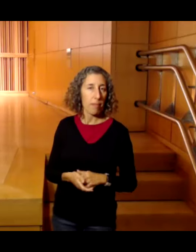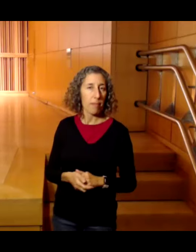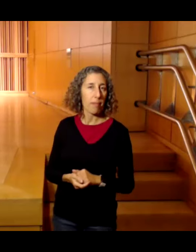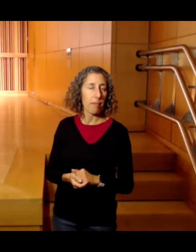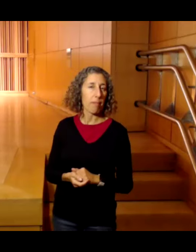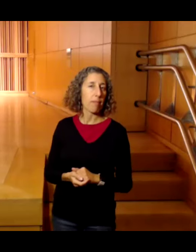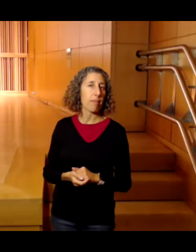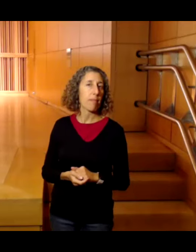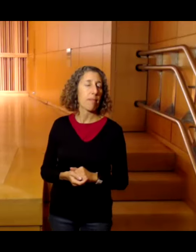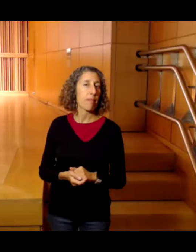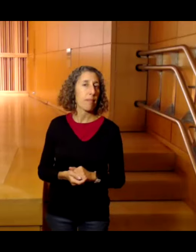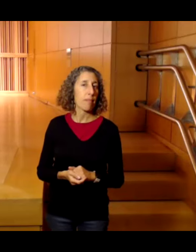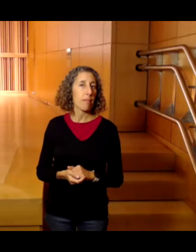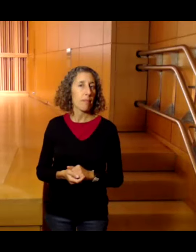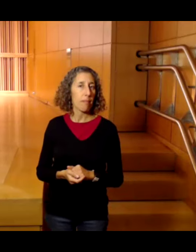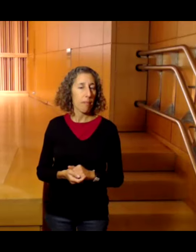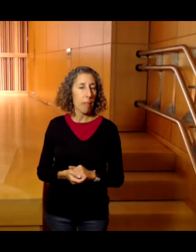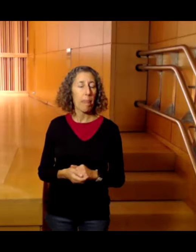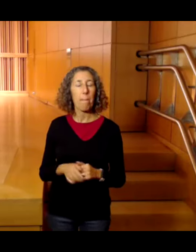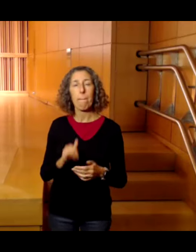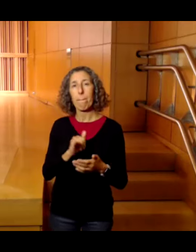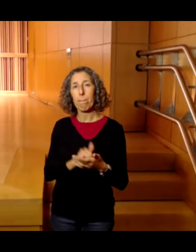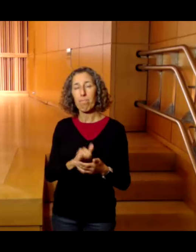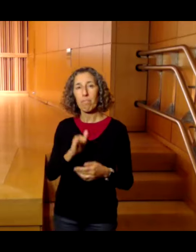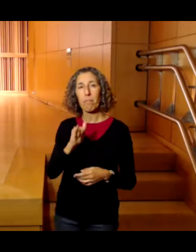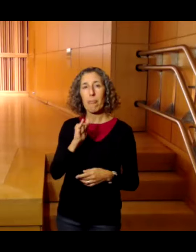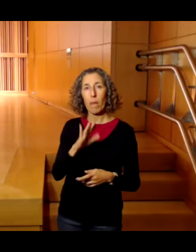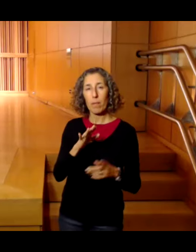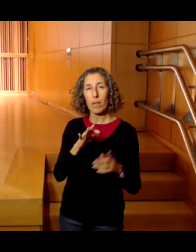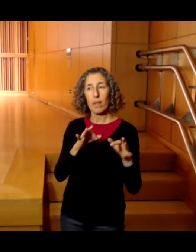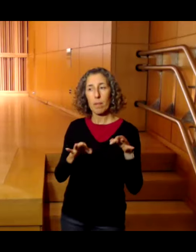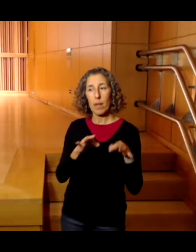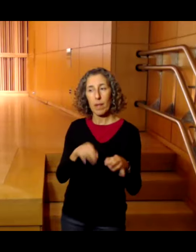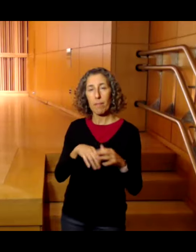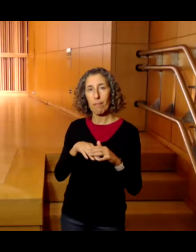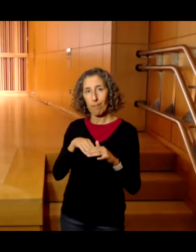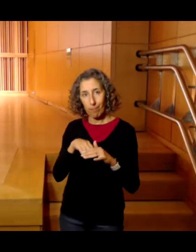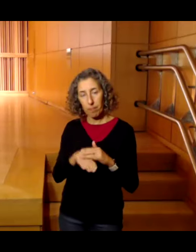As one reads Baldwin's account of the pairs arriving at the entrance to Billy's building.